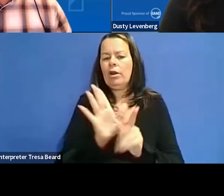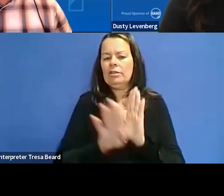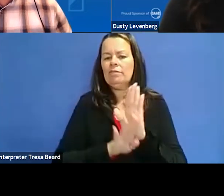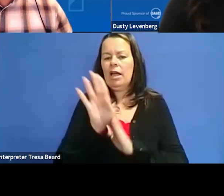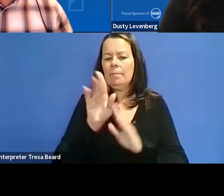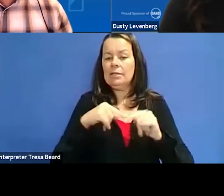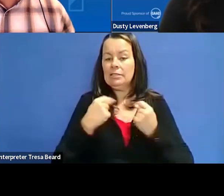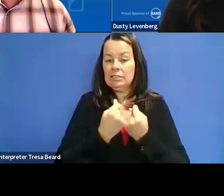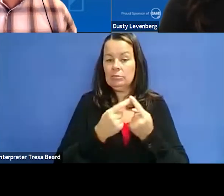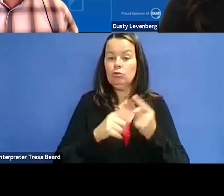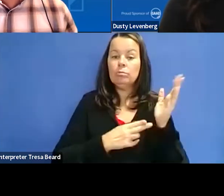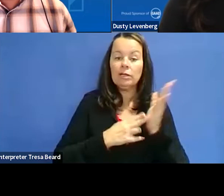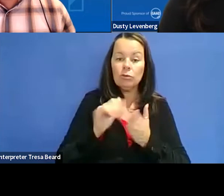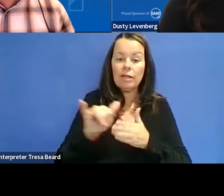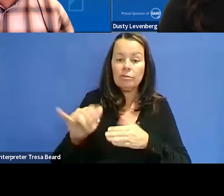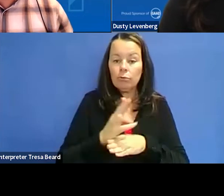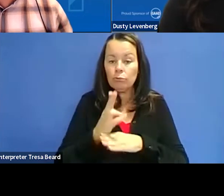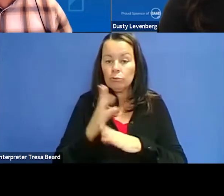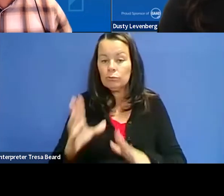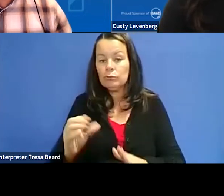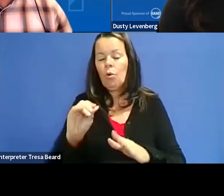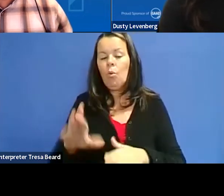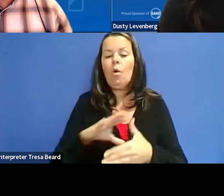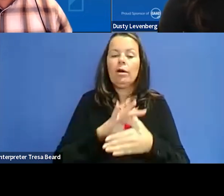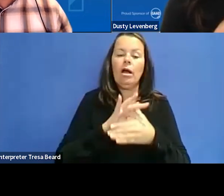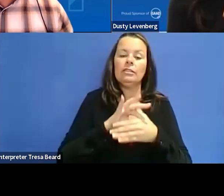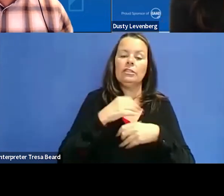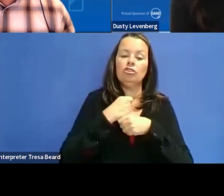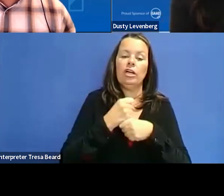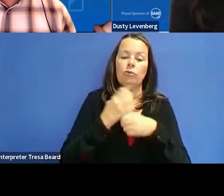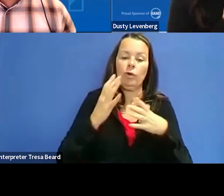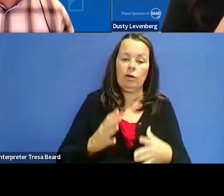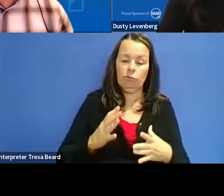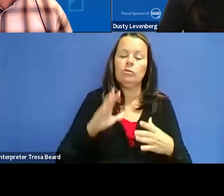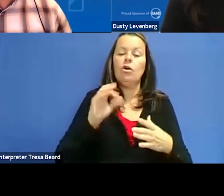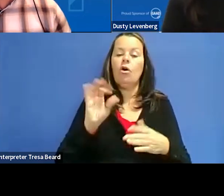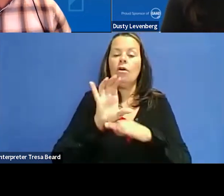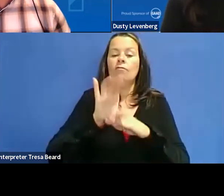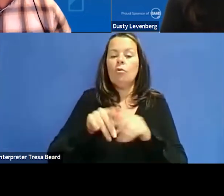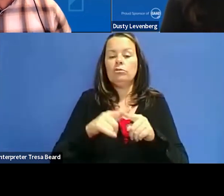ensure that users or content generators are forced to put in alt text for example